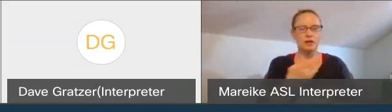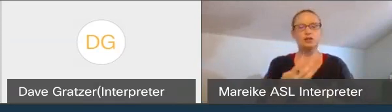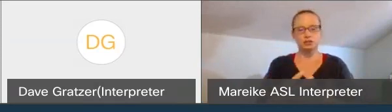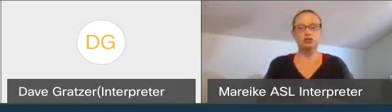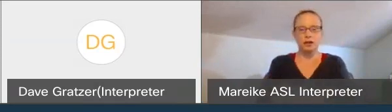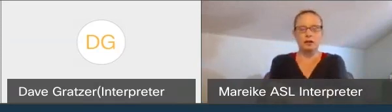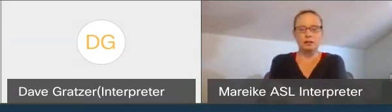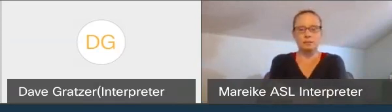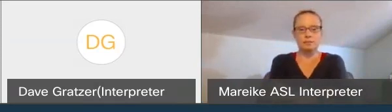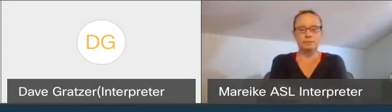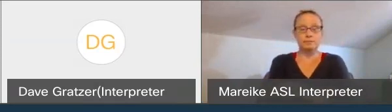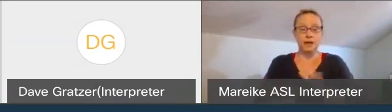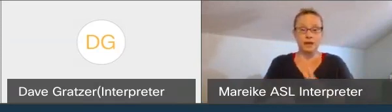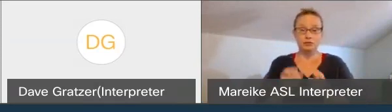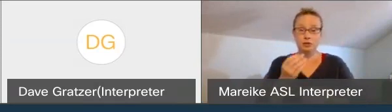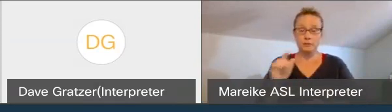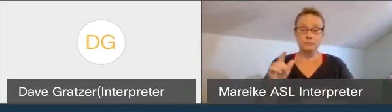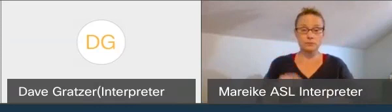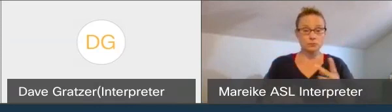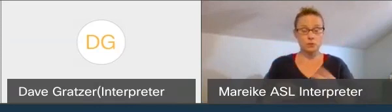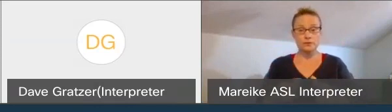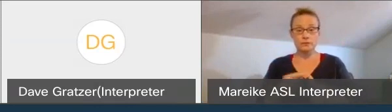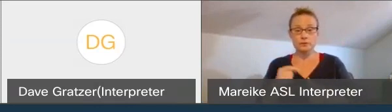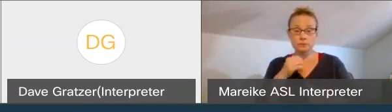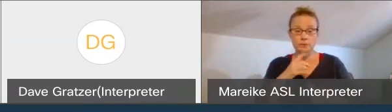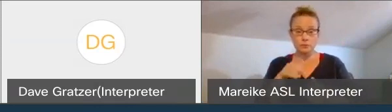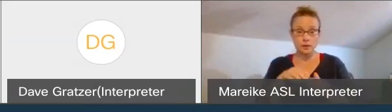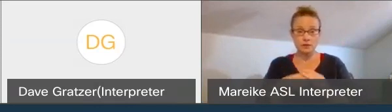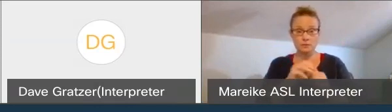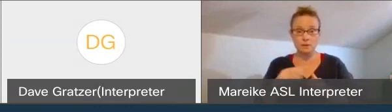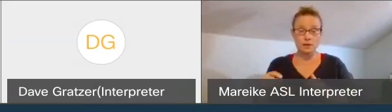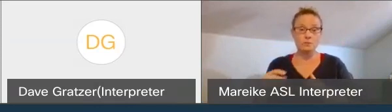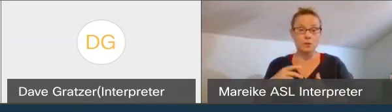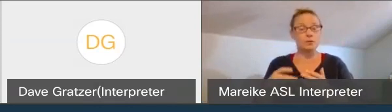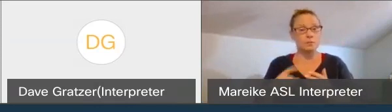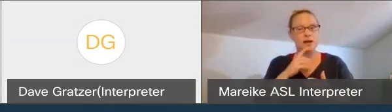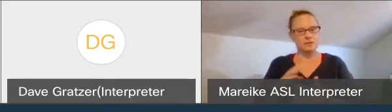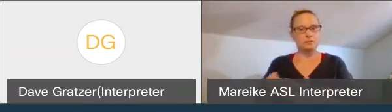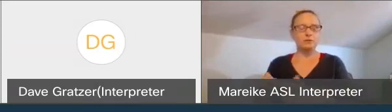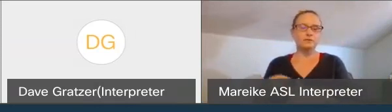As of the beginning of April, two of the first women to enter the MAAP program have completed their first 30 days of inpatient treatment.